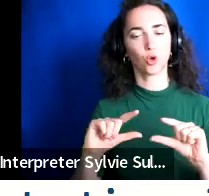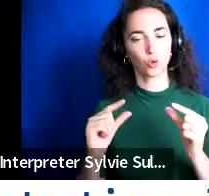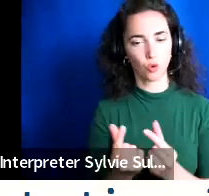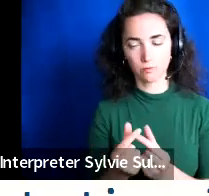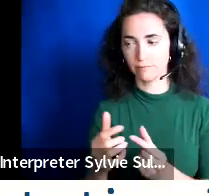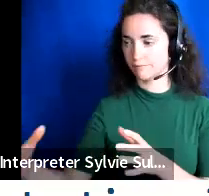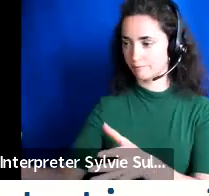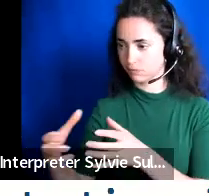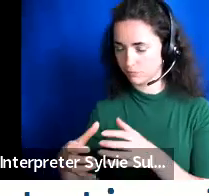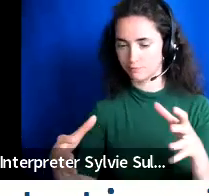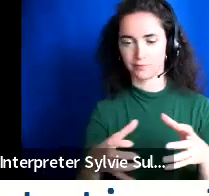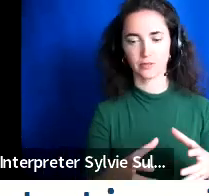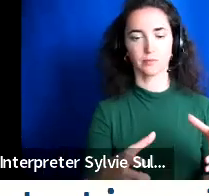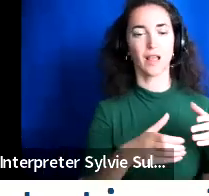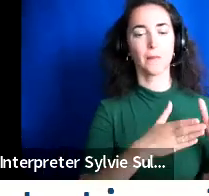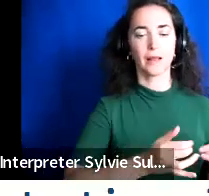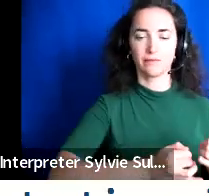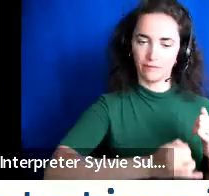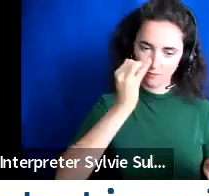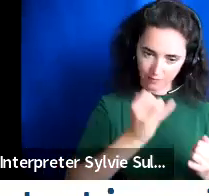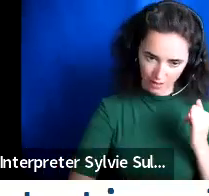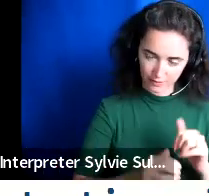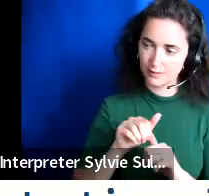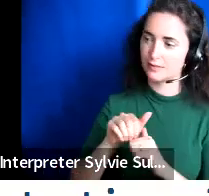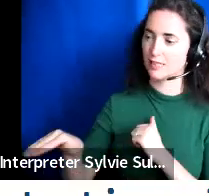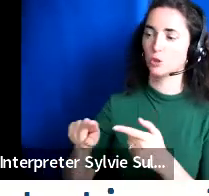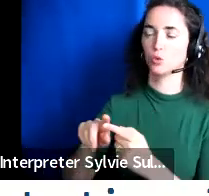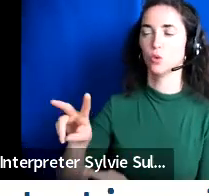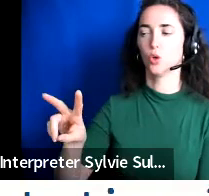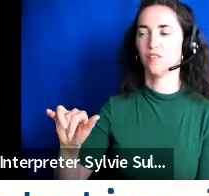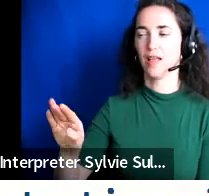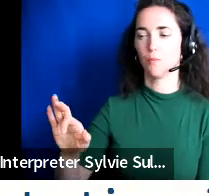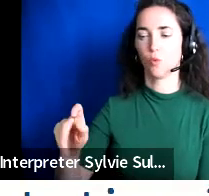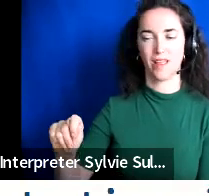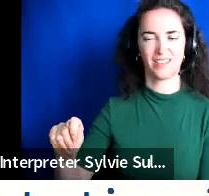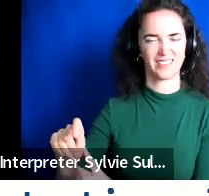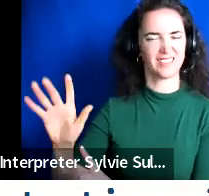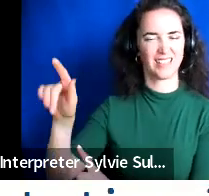finalized that implementation plan and submit it to vibrant, which is the Federal identified partner for the initiative.